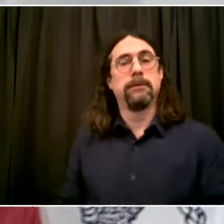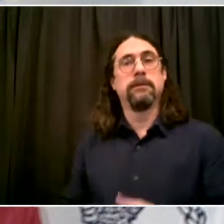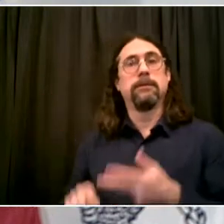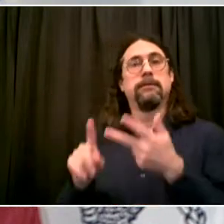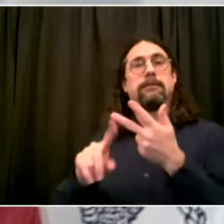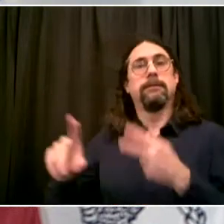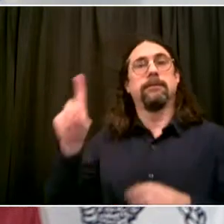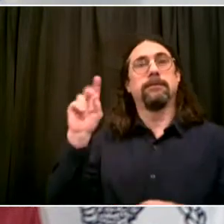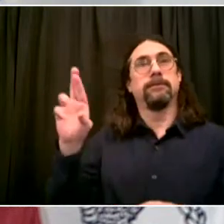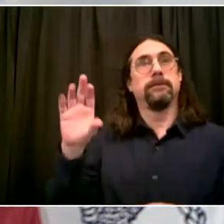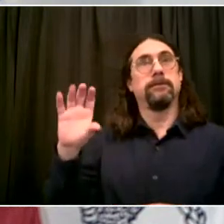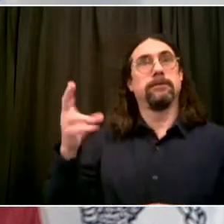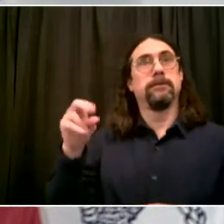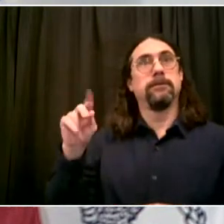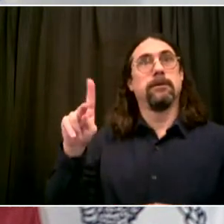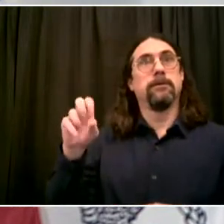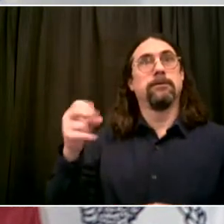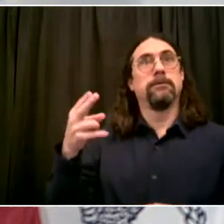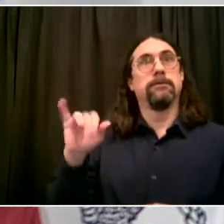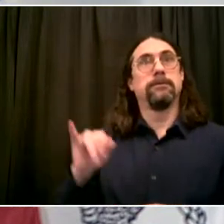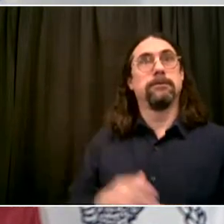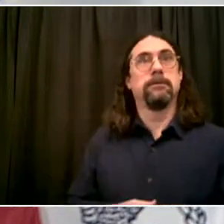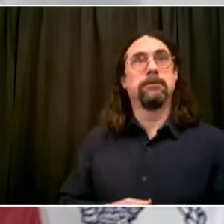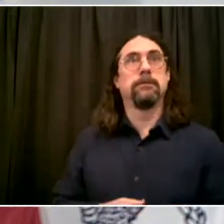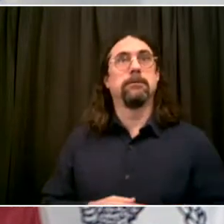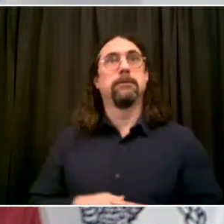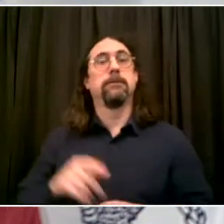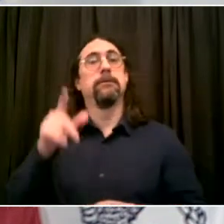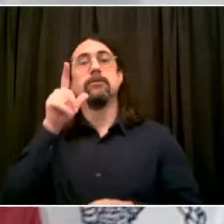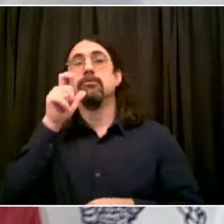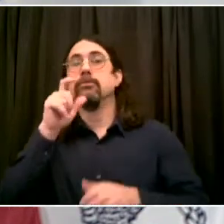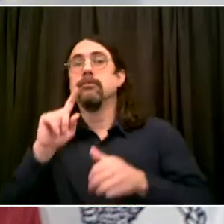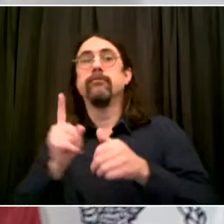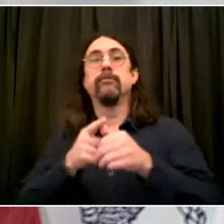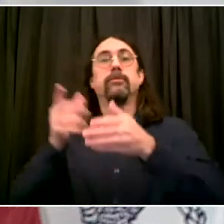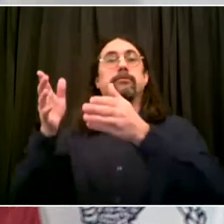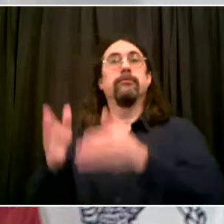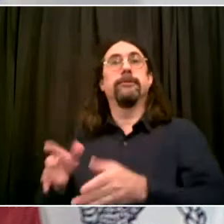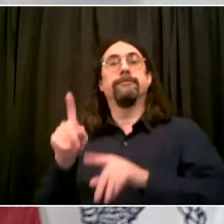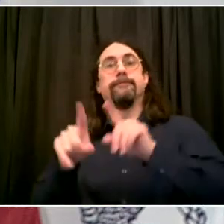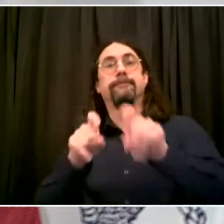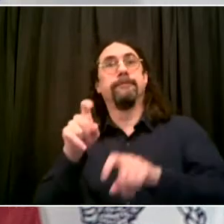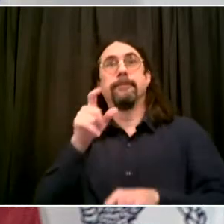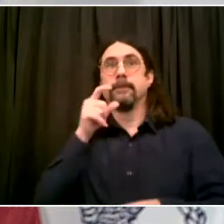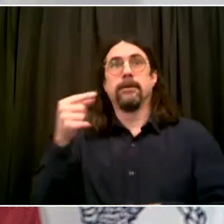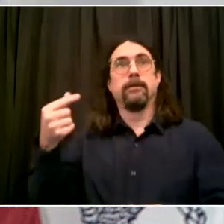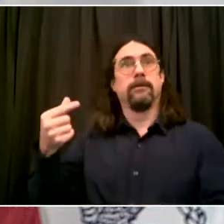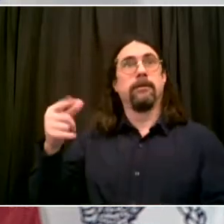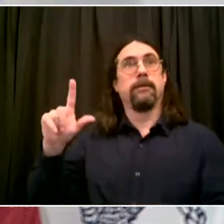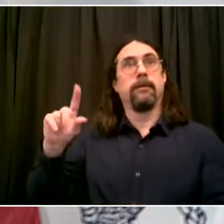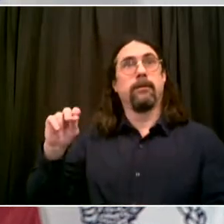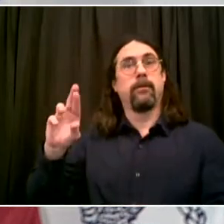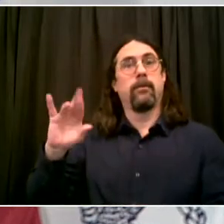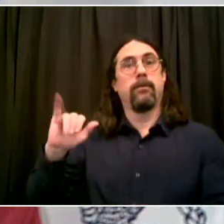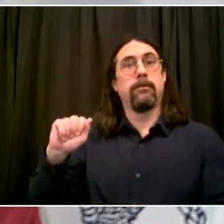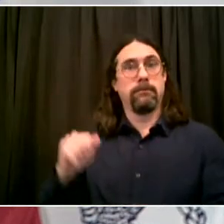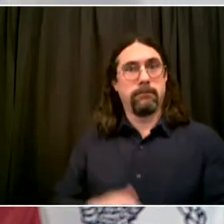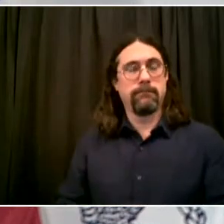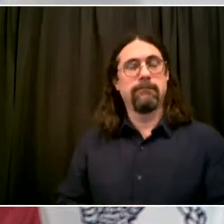CHANCELLOR CARRANZA, DR. KATZ, DR. CHOKSKSHI, DR. VARMA. THE FIRST ONE IS GLORIA FROM NEW YORK ONE.